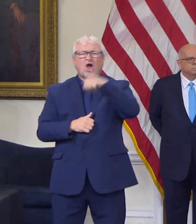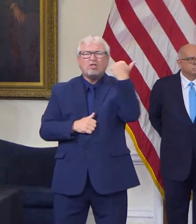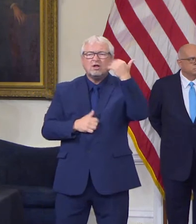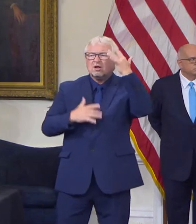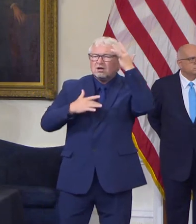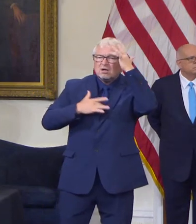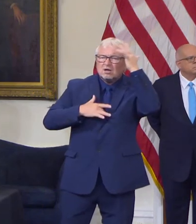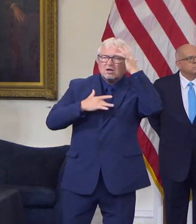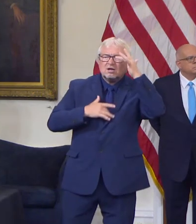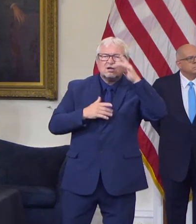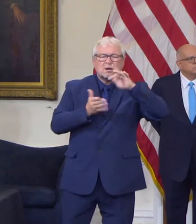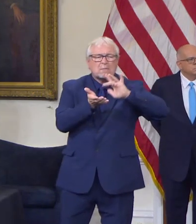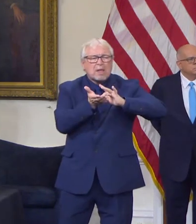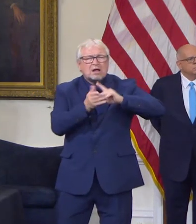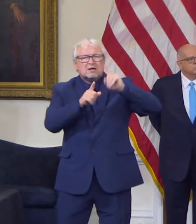conditions; and Marylanders who are